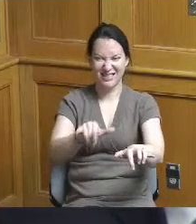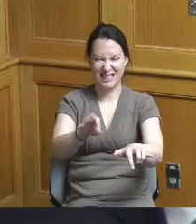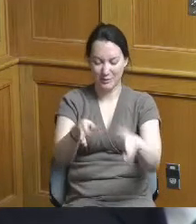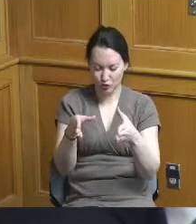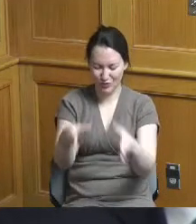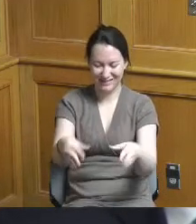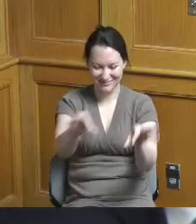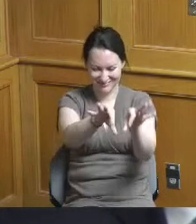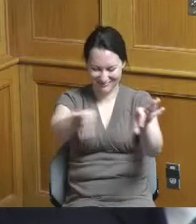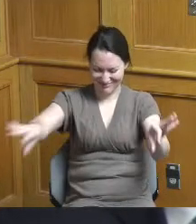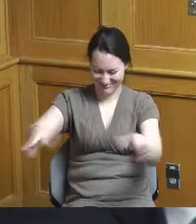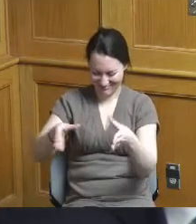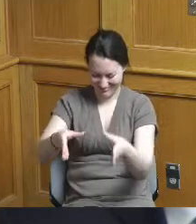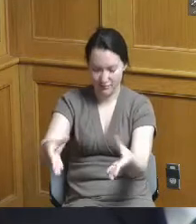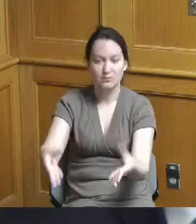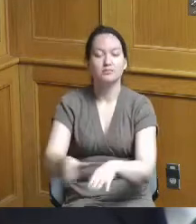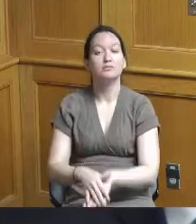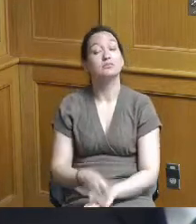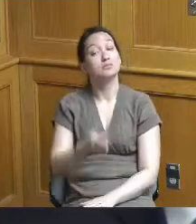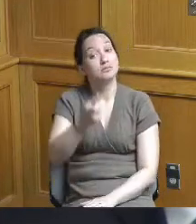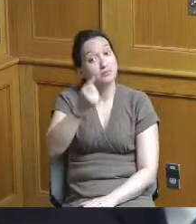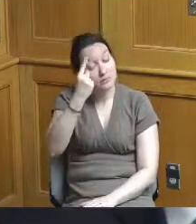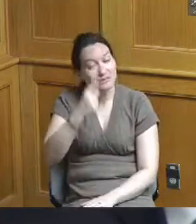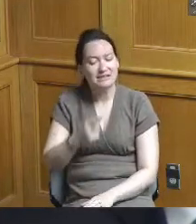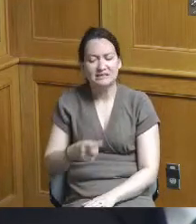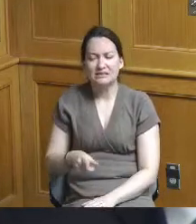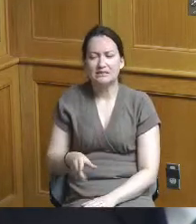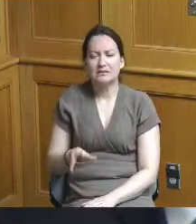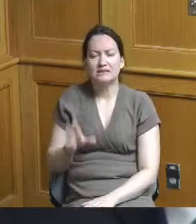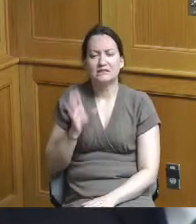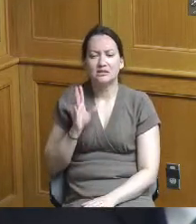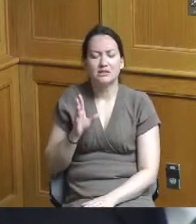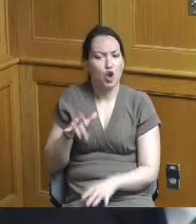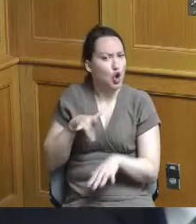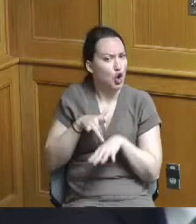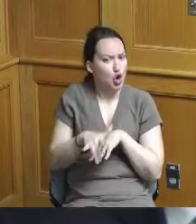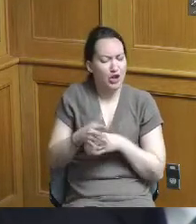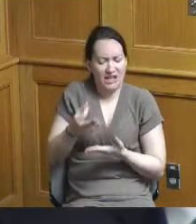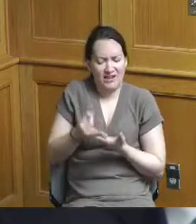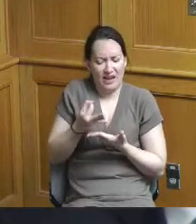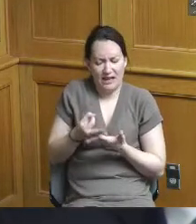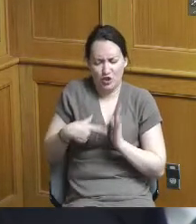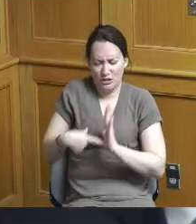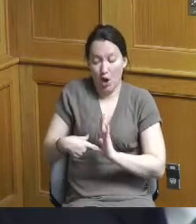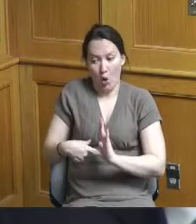then in when we ran some initial very preliminary Financial models on that we saw that was going to